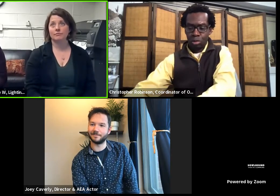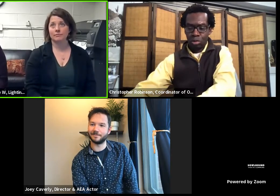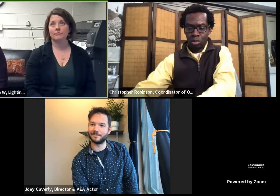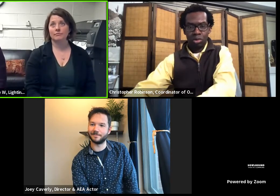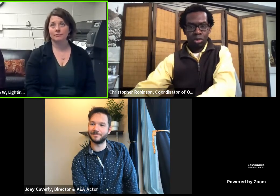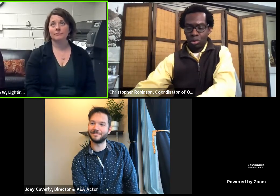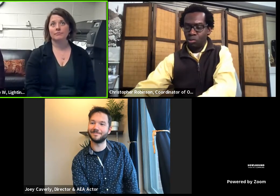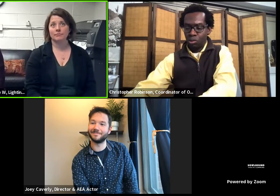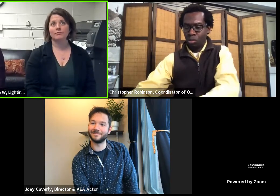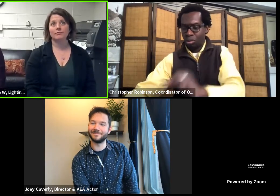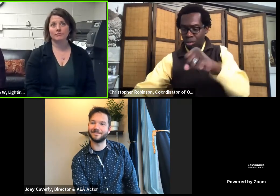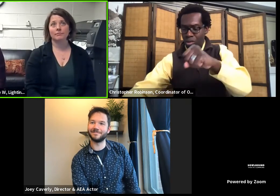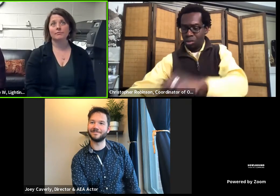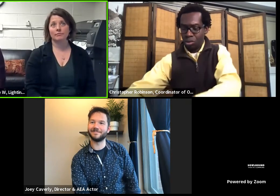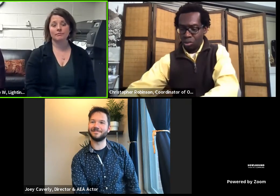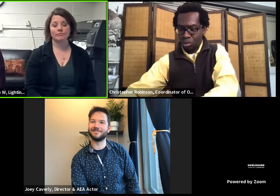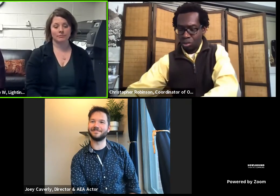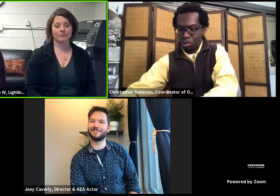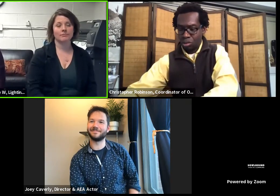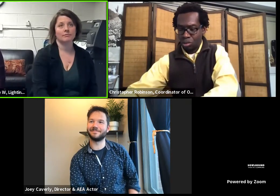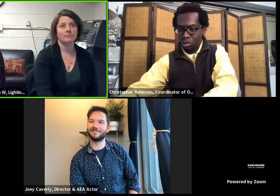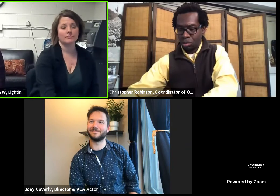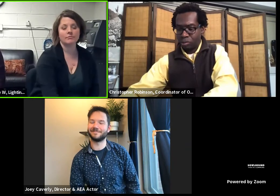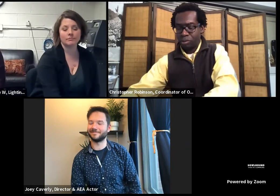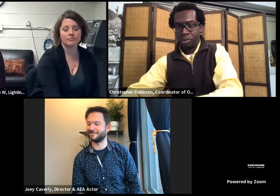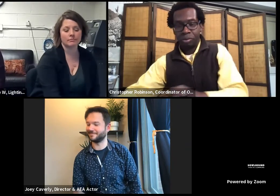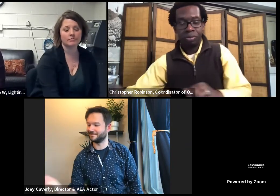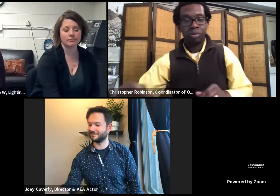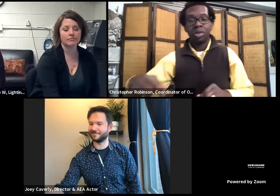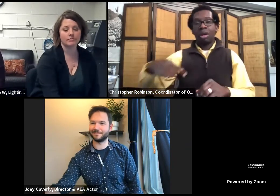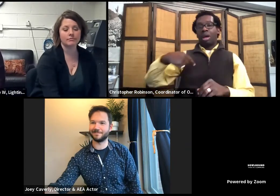so that in general people are more aware. Right, right.